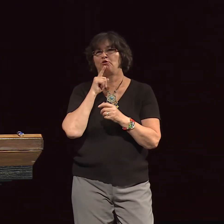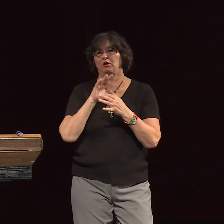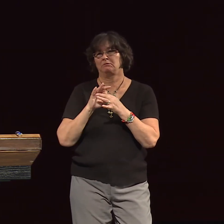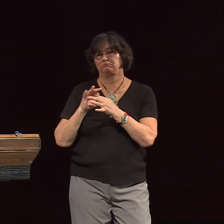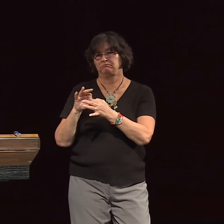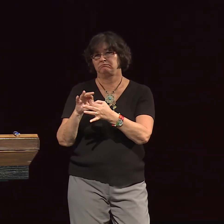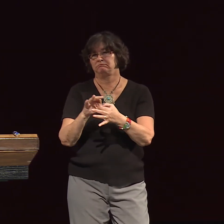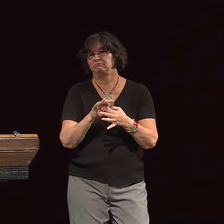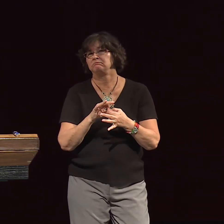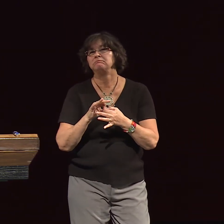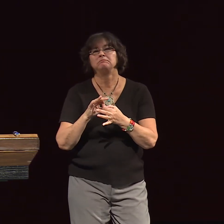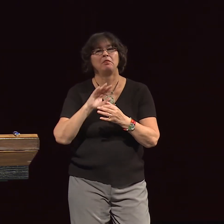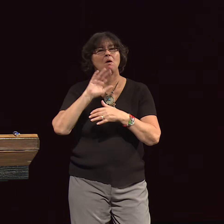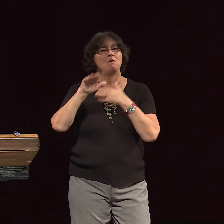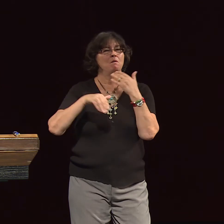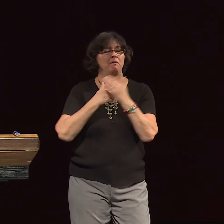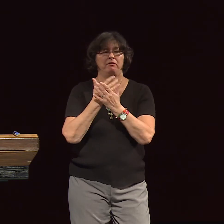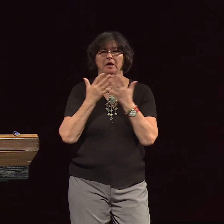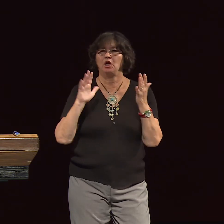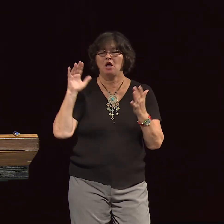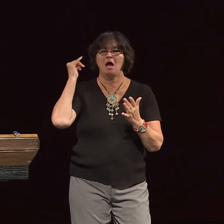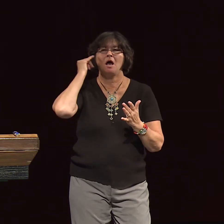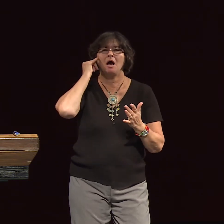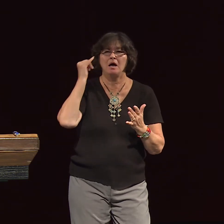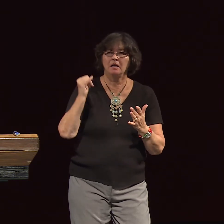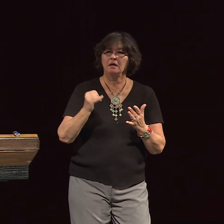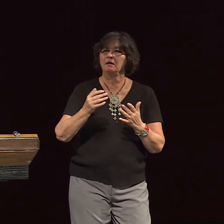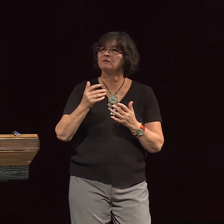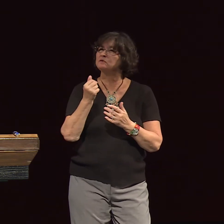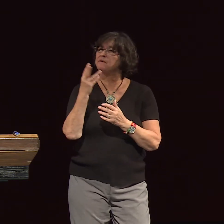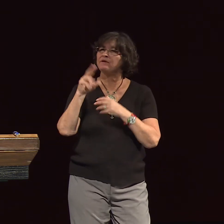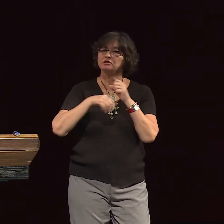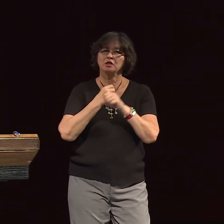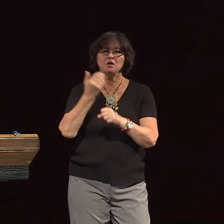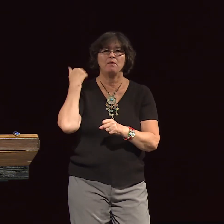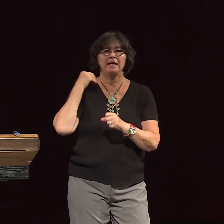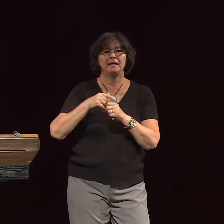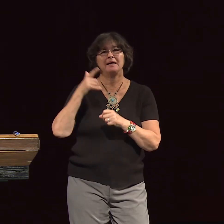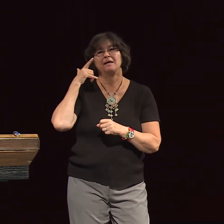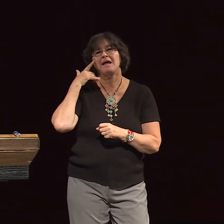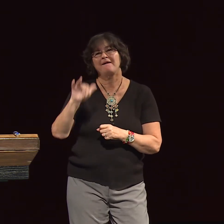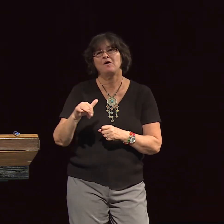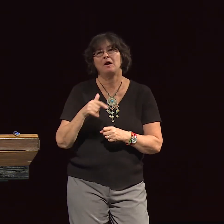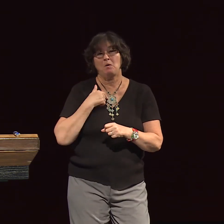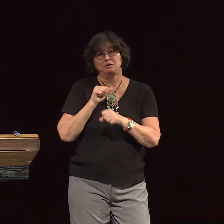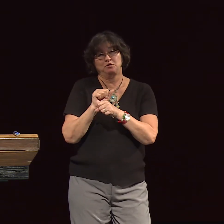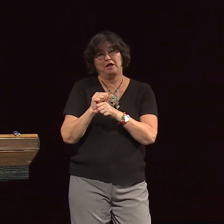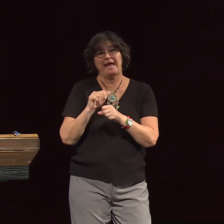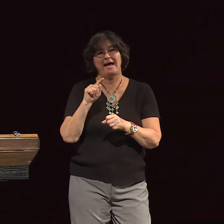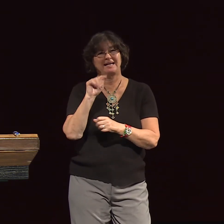The way that you pronounce her name is "Far-in-ha." Um, but a few years ago in California,